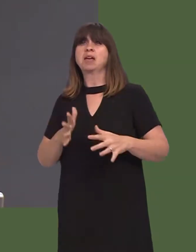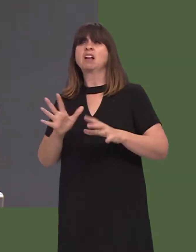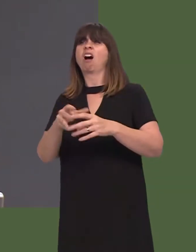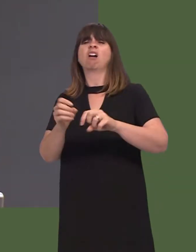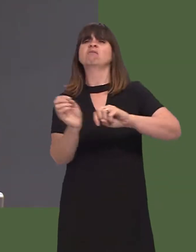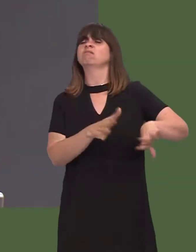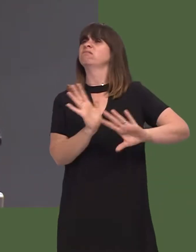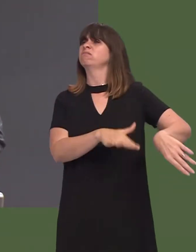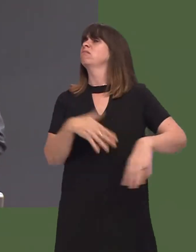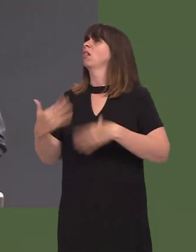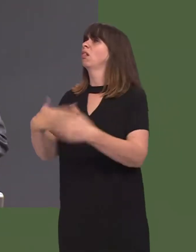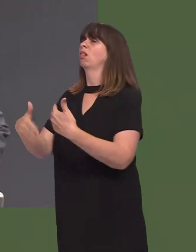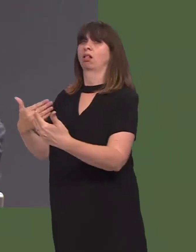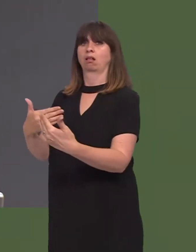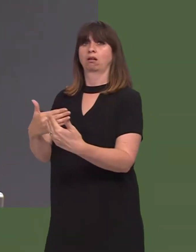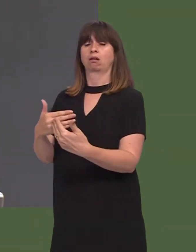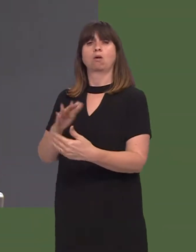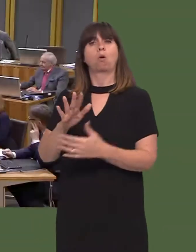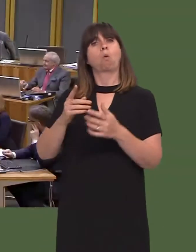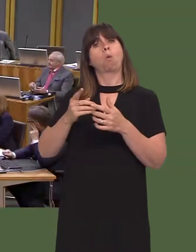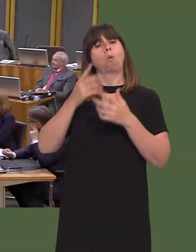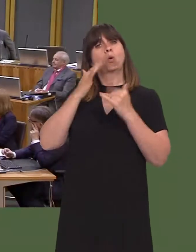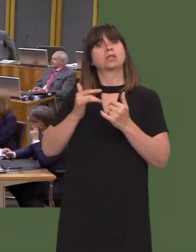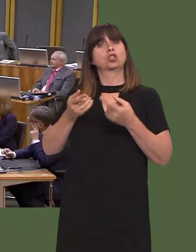has been kicked into the long grass. Carwyn Jones: Well, no. The auditor general